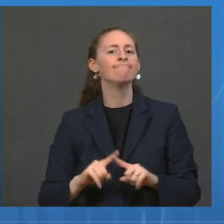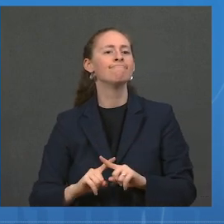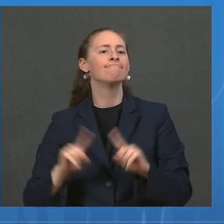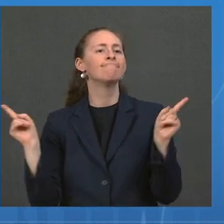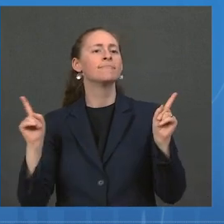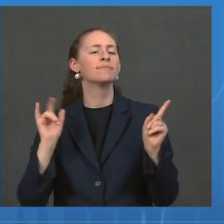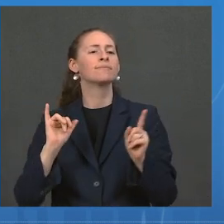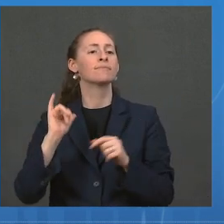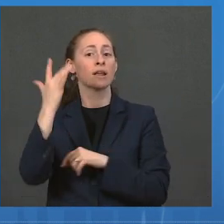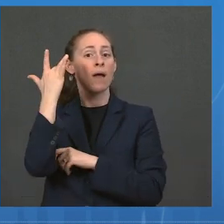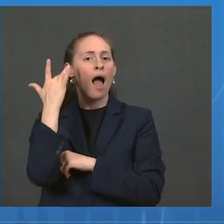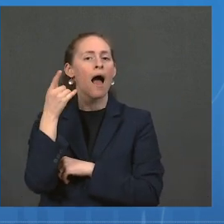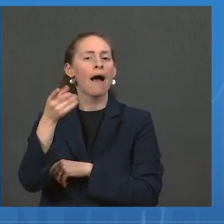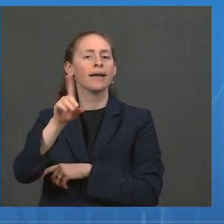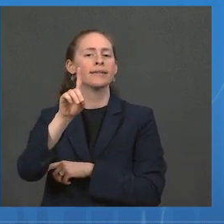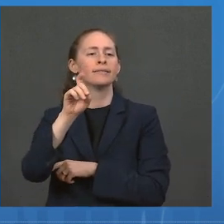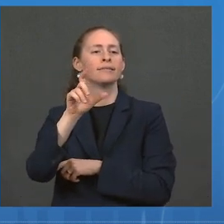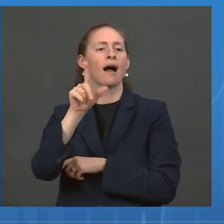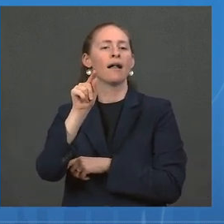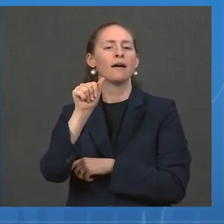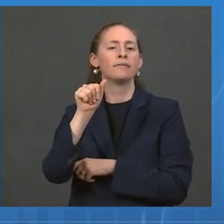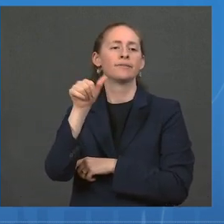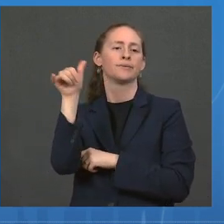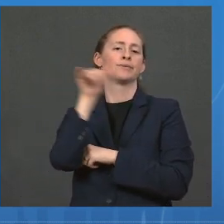children get infected as readily as adults do